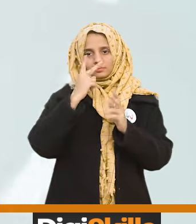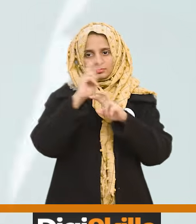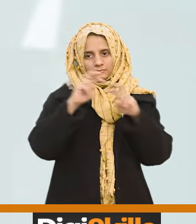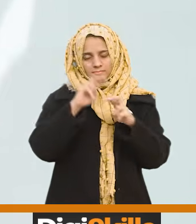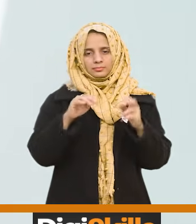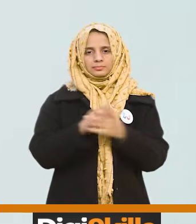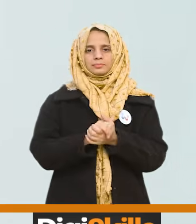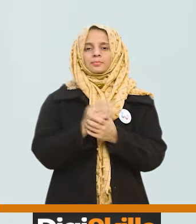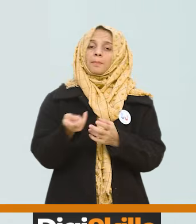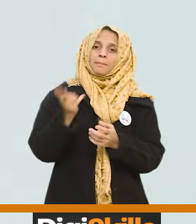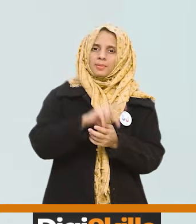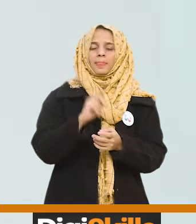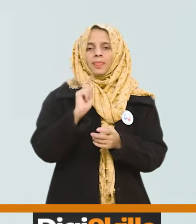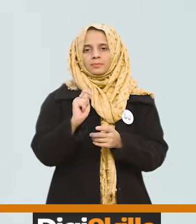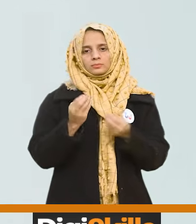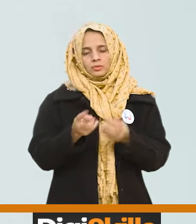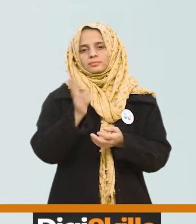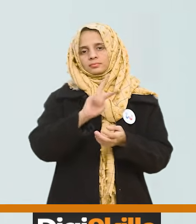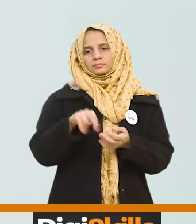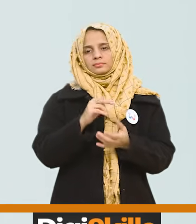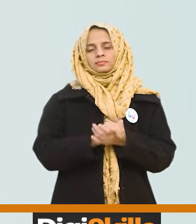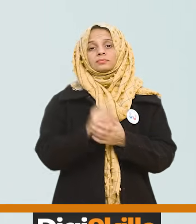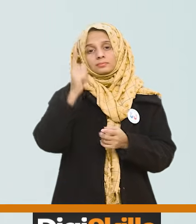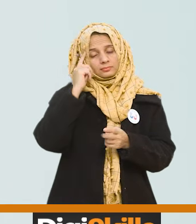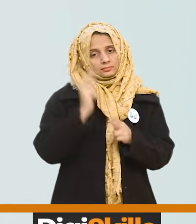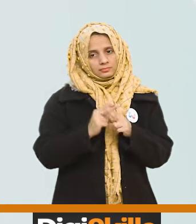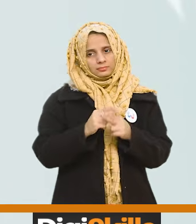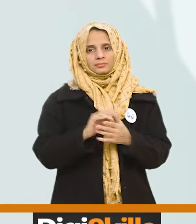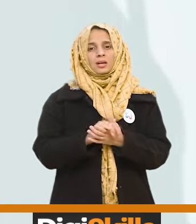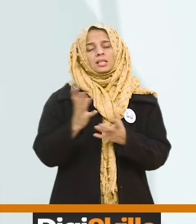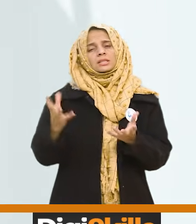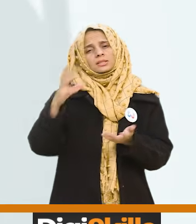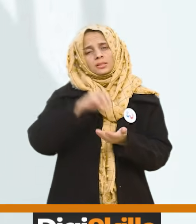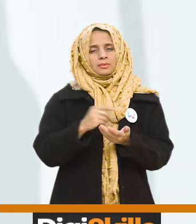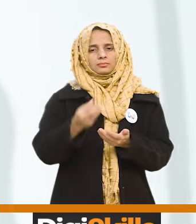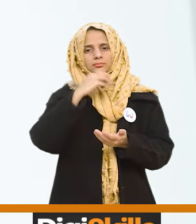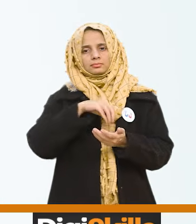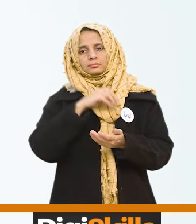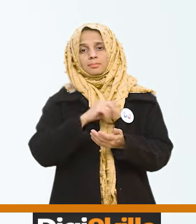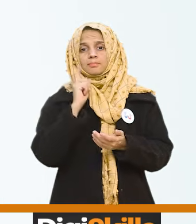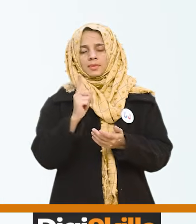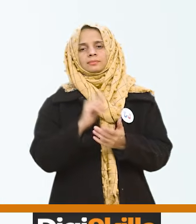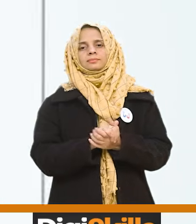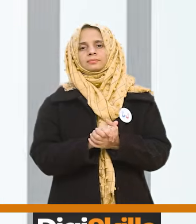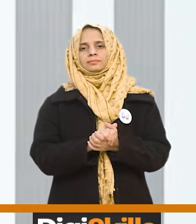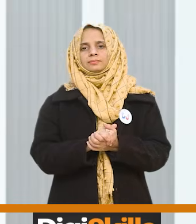the milestones, and then the first dollar; remember, it is all about earning the first dollar.